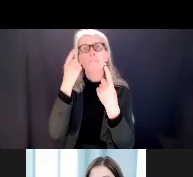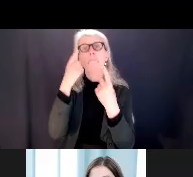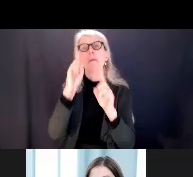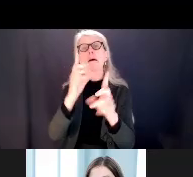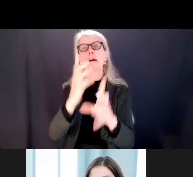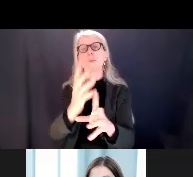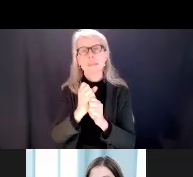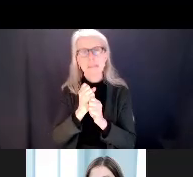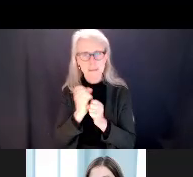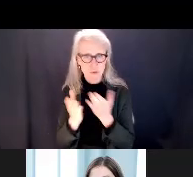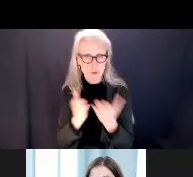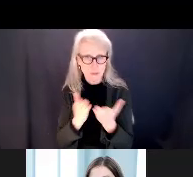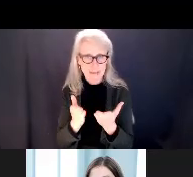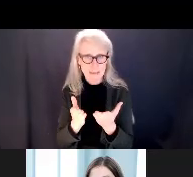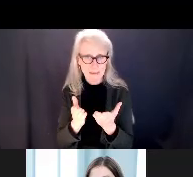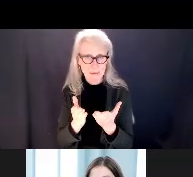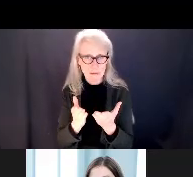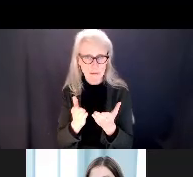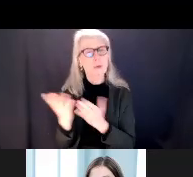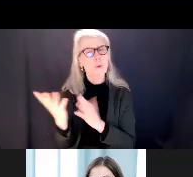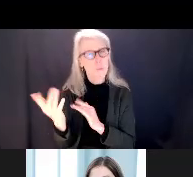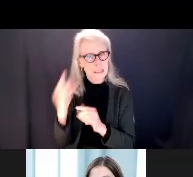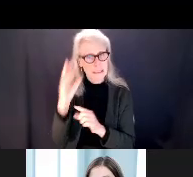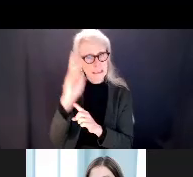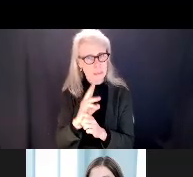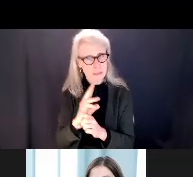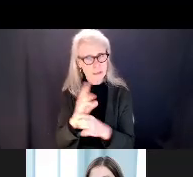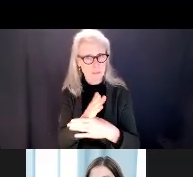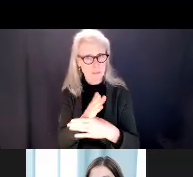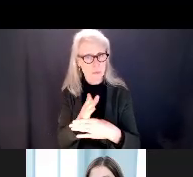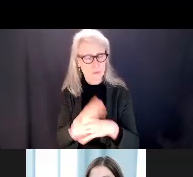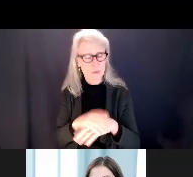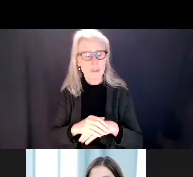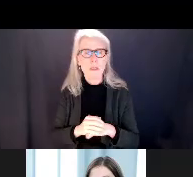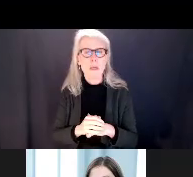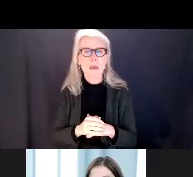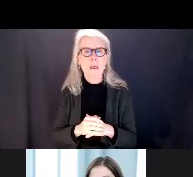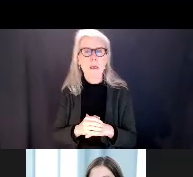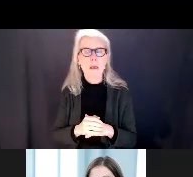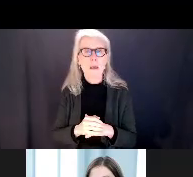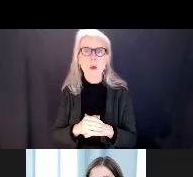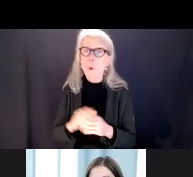services. And again, this doesn't necessarily seem to mean that at 6 months they're getting